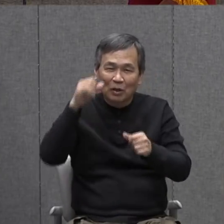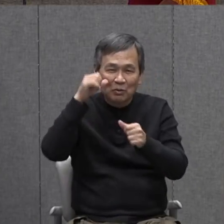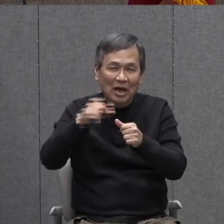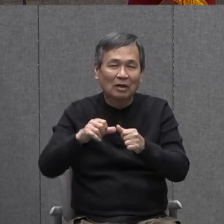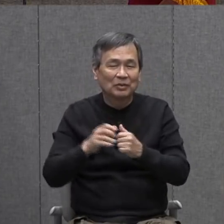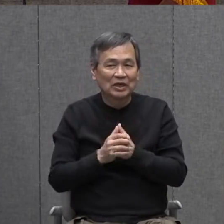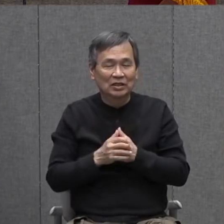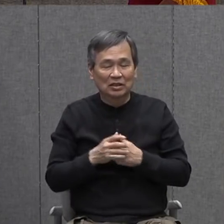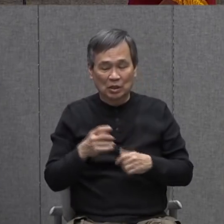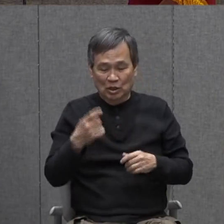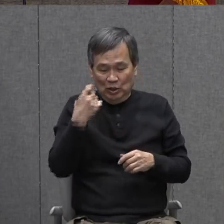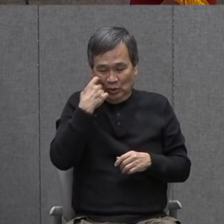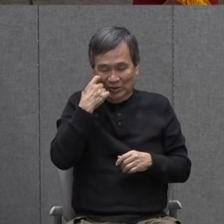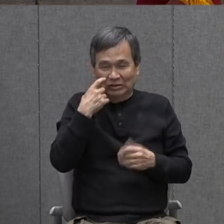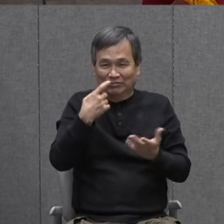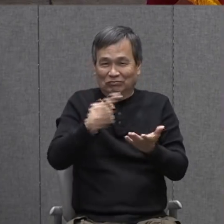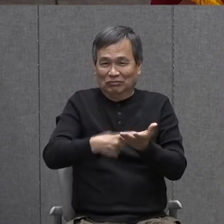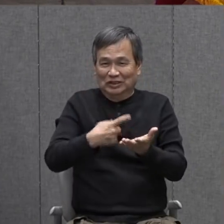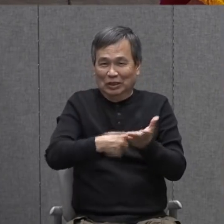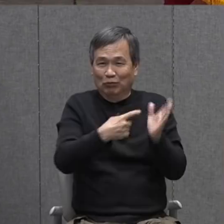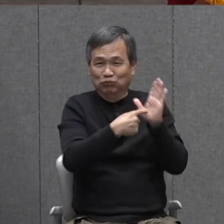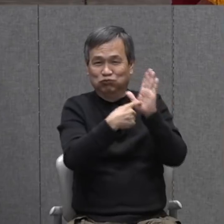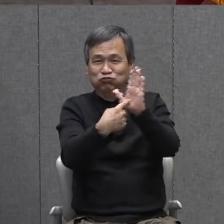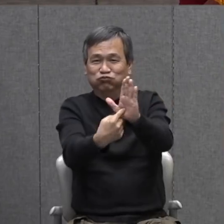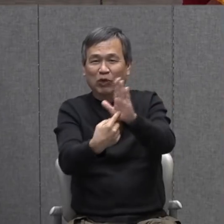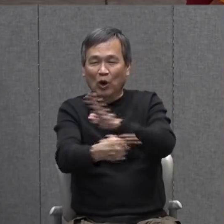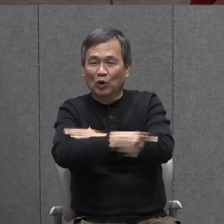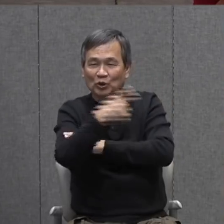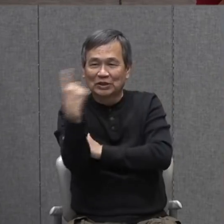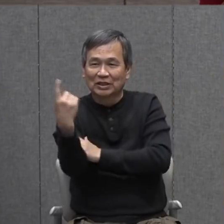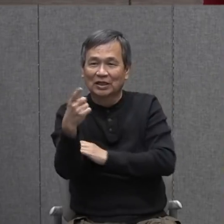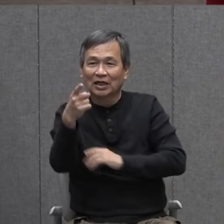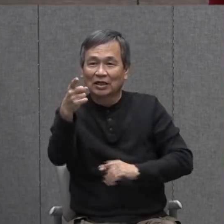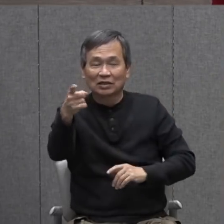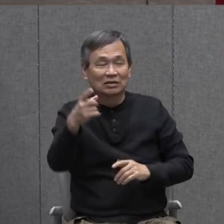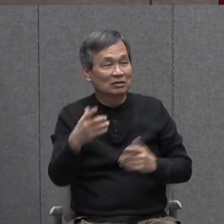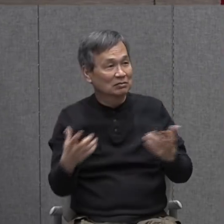what we talked about today was drawing and observing.